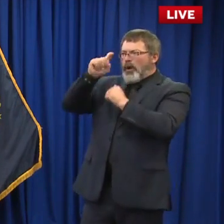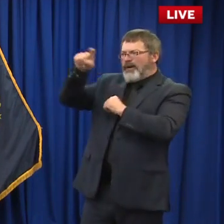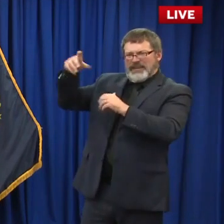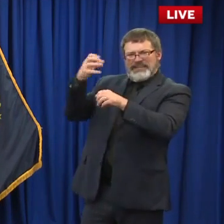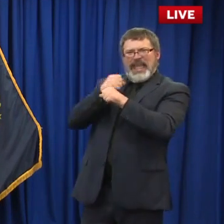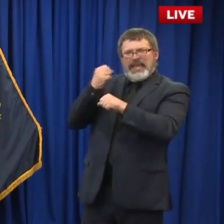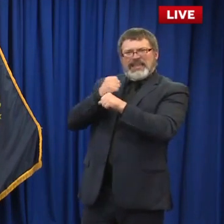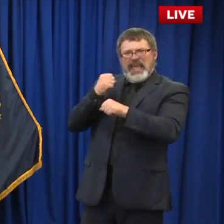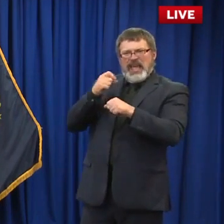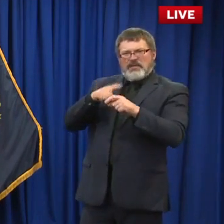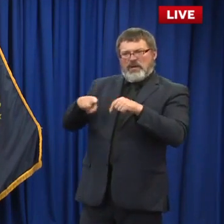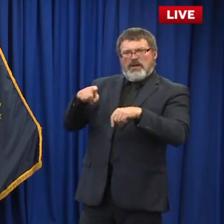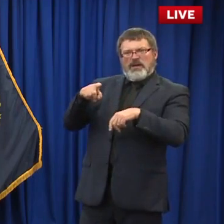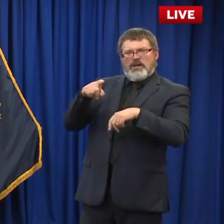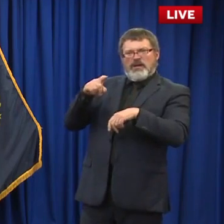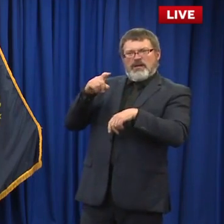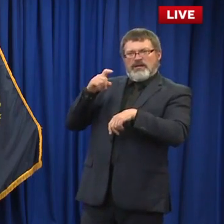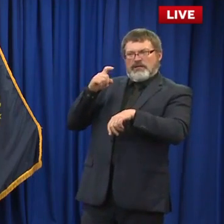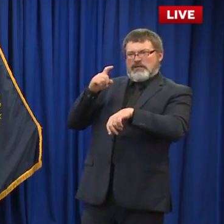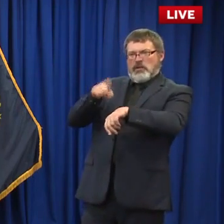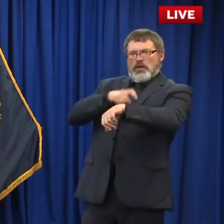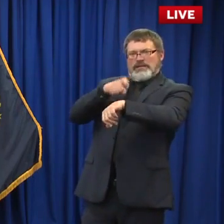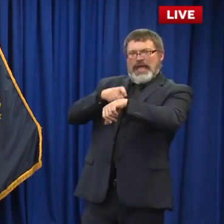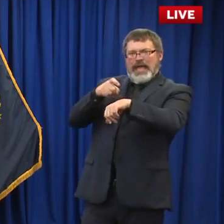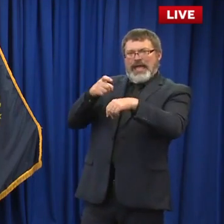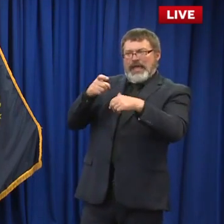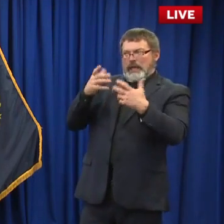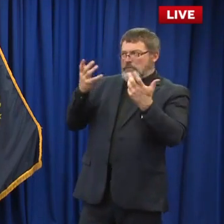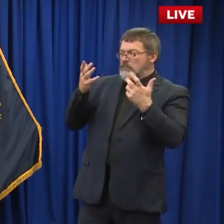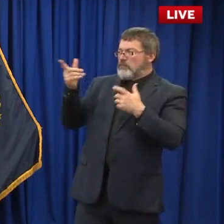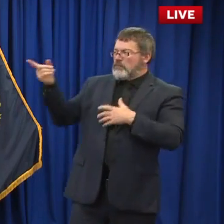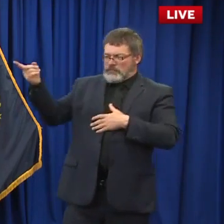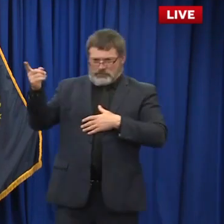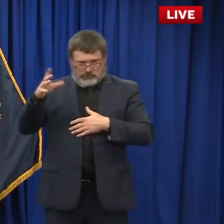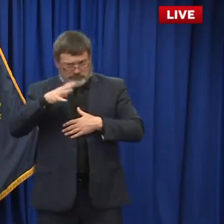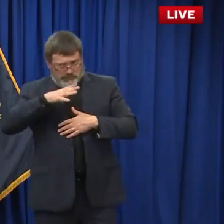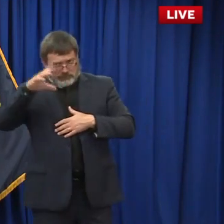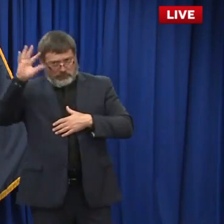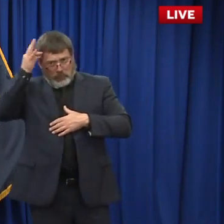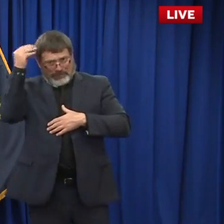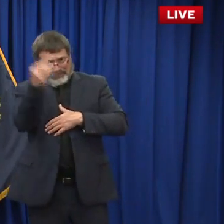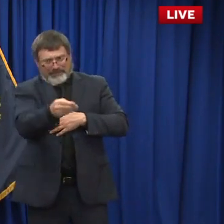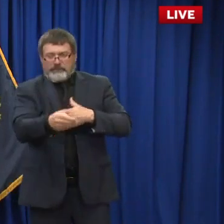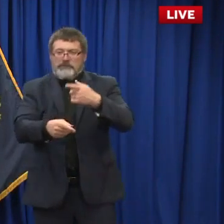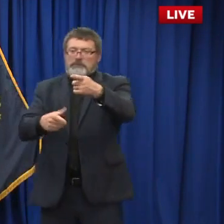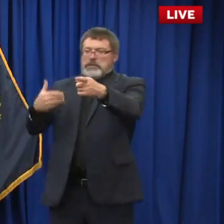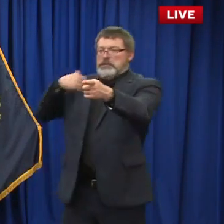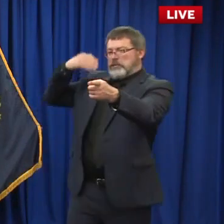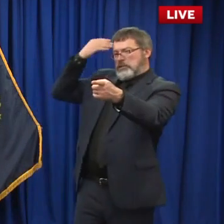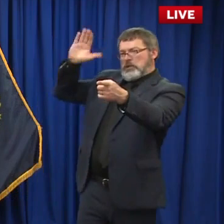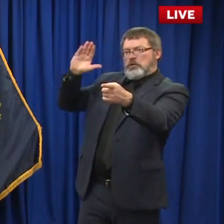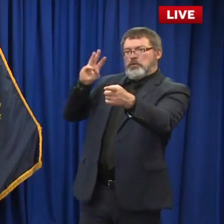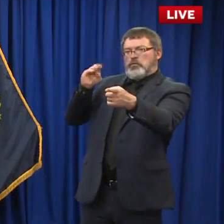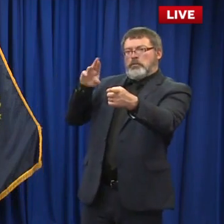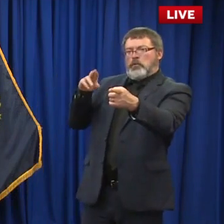WELL, I DON'T KNOW ABOUT THAT. I DON'T KNOW, HOW -- WERE THOSE GIVEN TO THEM BY THE GOVERNMENT? I'M NOT SURE HOW THEY GOT THEM? I DON'T KNOW.